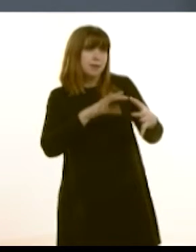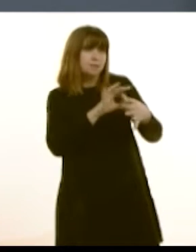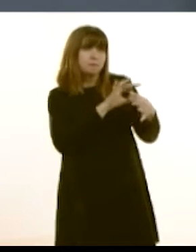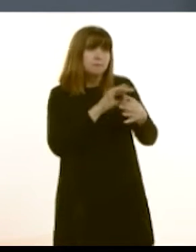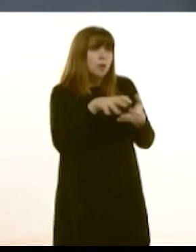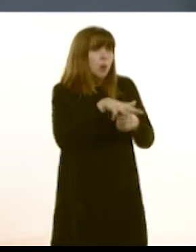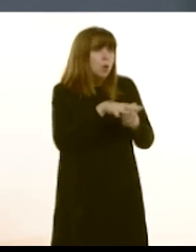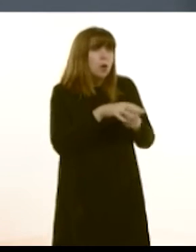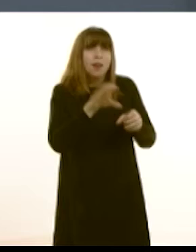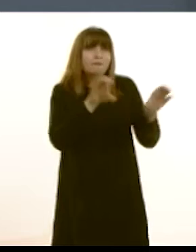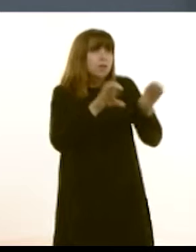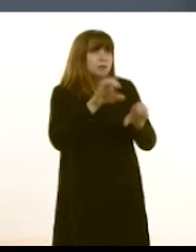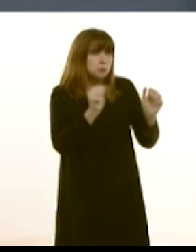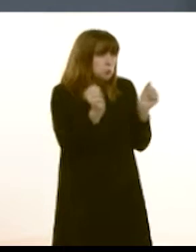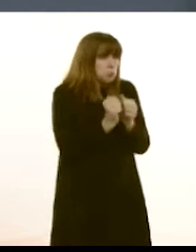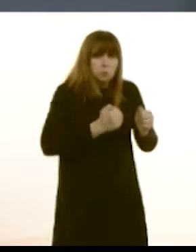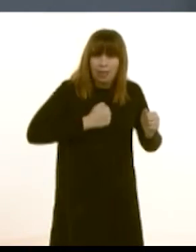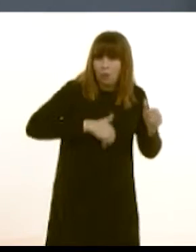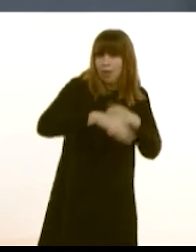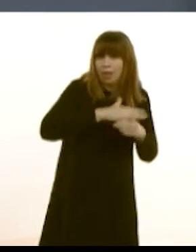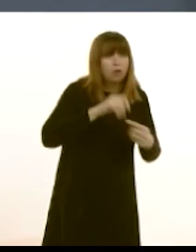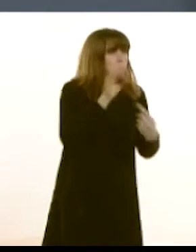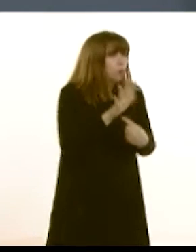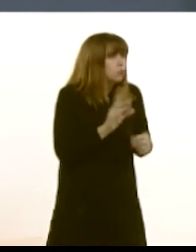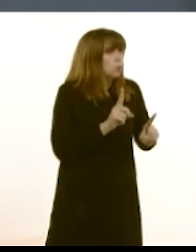investment, regeneration benefits and local partnerships.